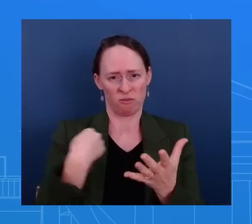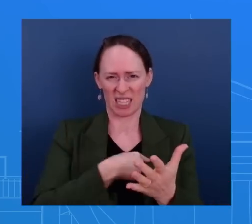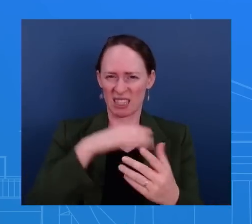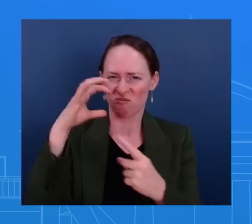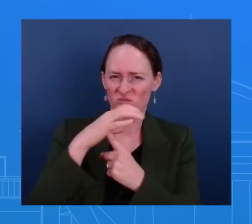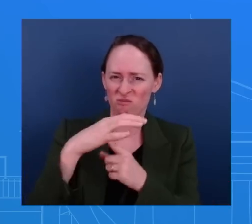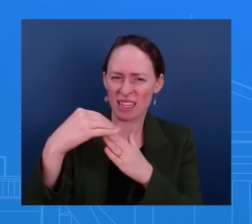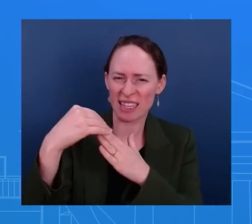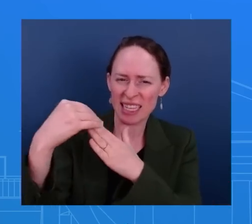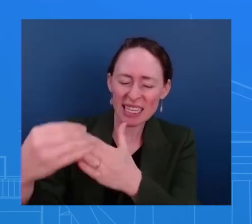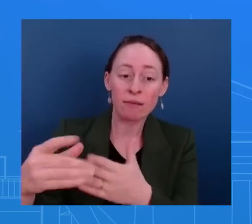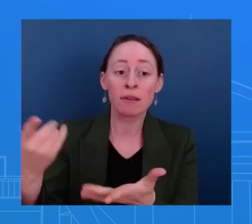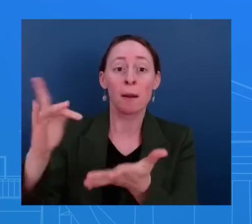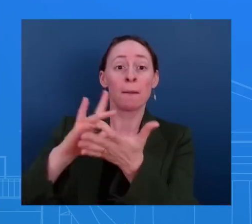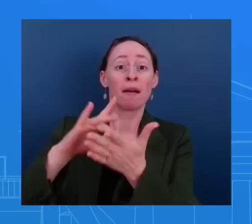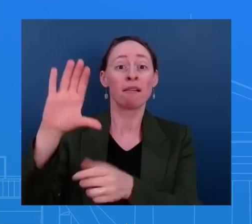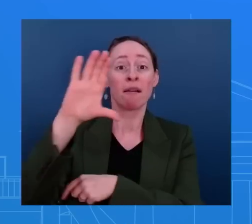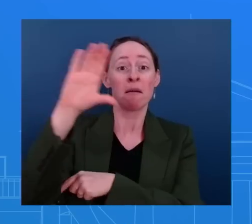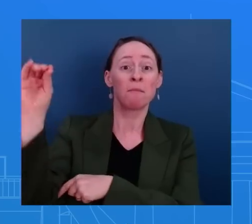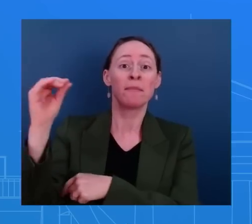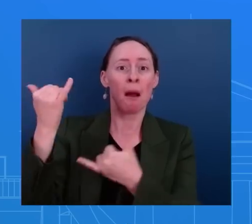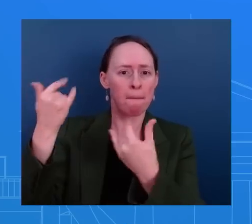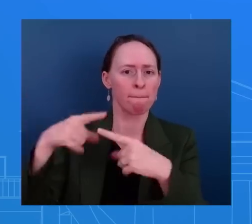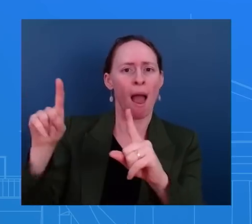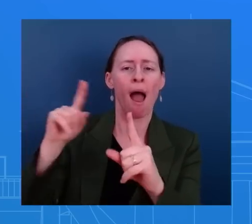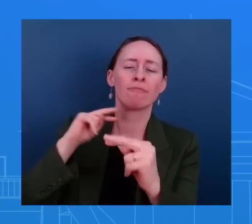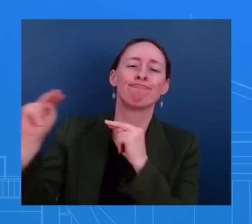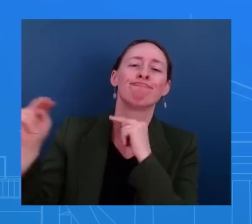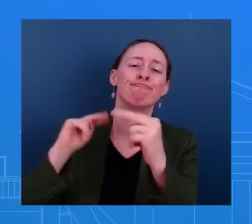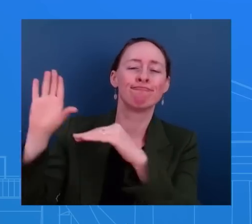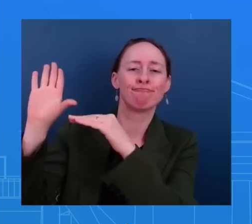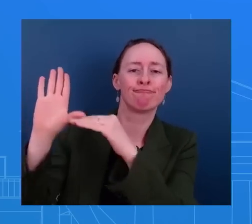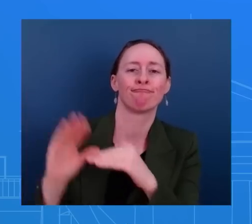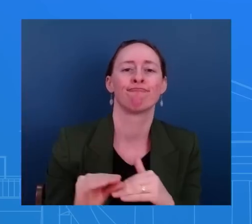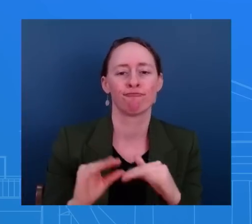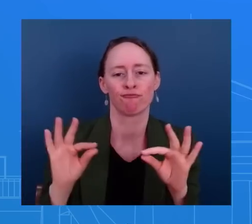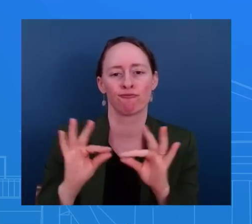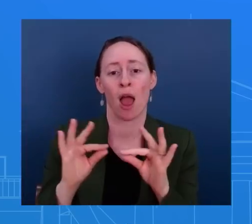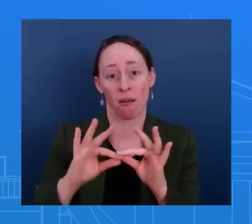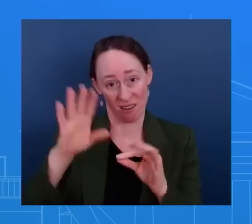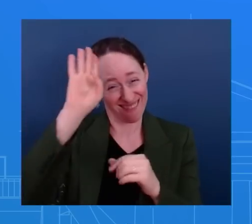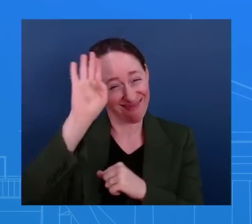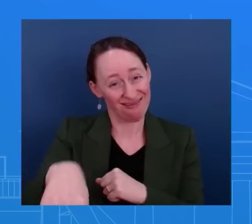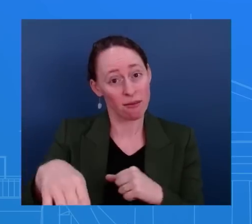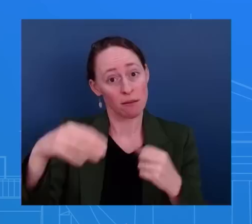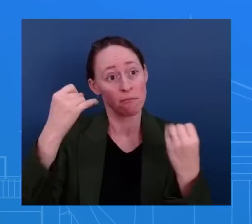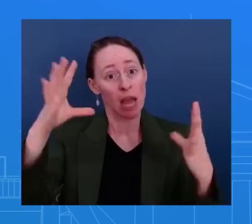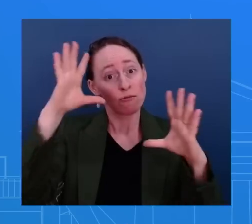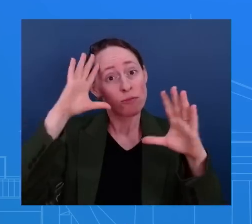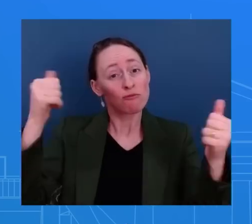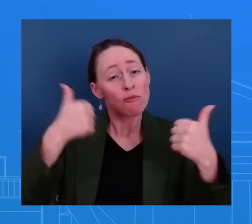That's been something that many presidents had tried to do, were not able to get that done. You think about what he's been able to do